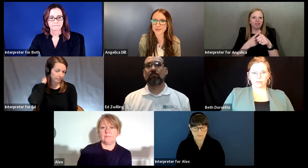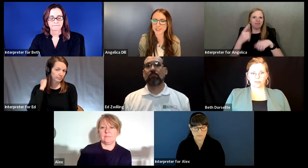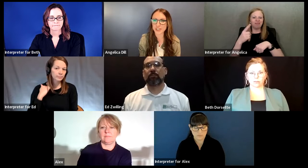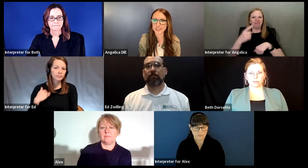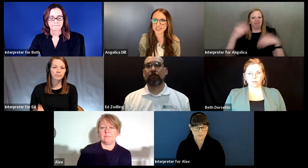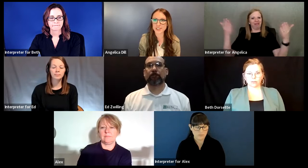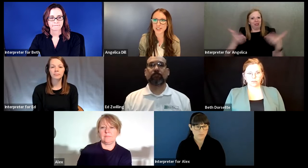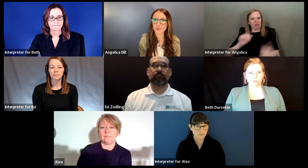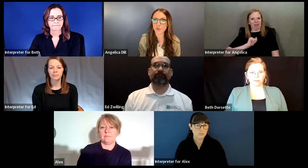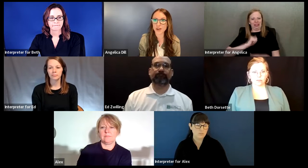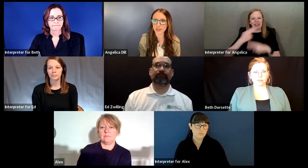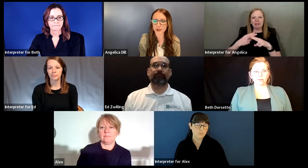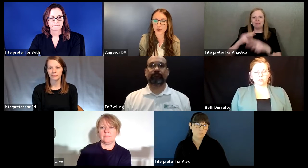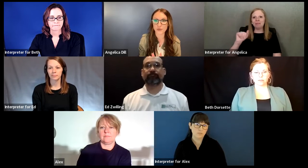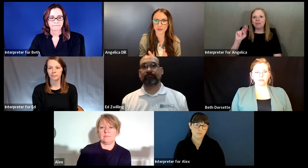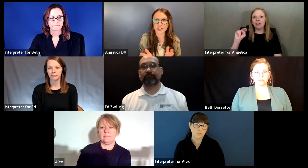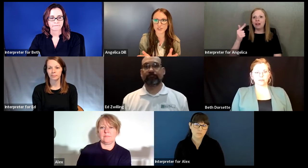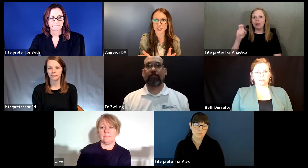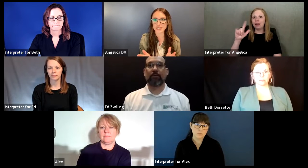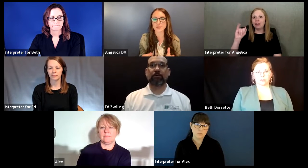name is Angelica Dill I'm one of the co-founders of Adjacent Space.